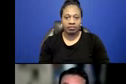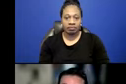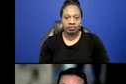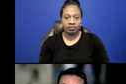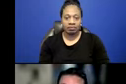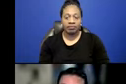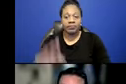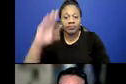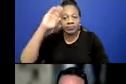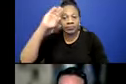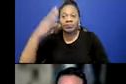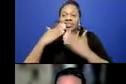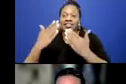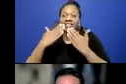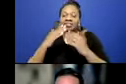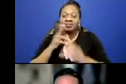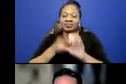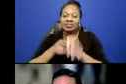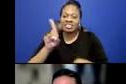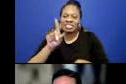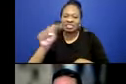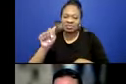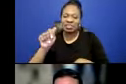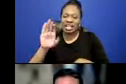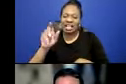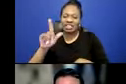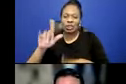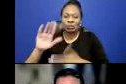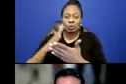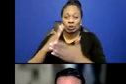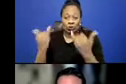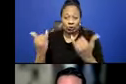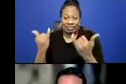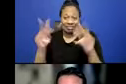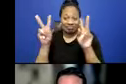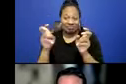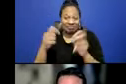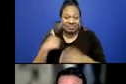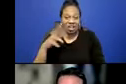Hello and thank you for joining us for Disability and Classical Music Today. I am Roberto Samayoa